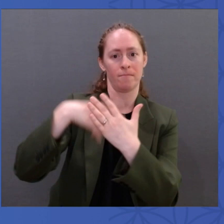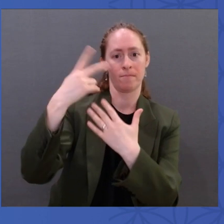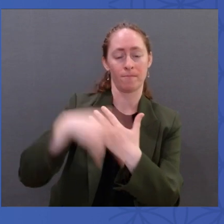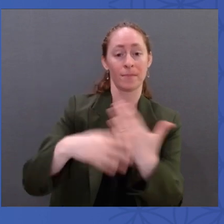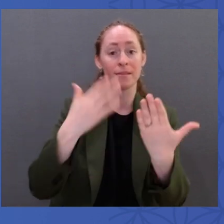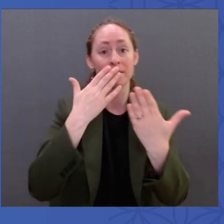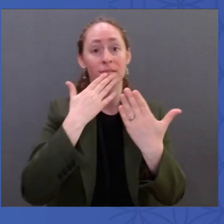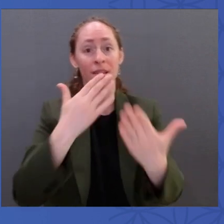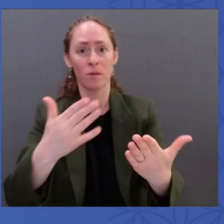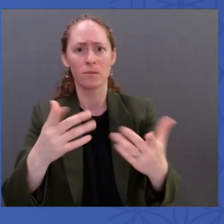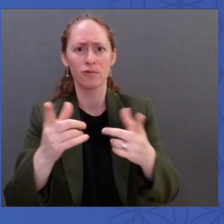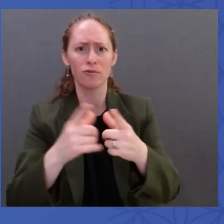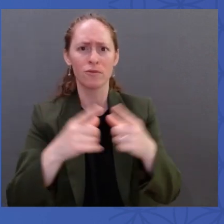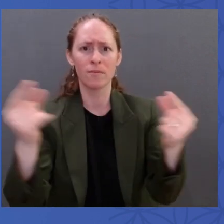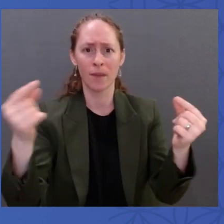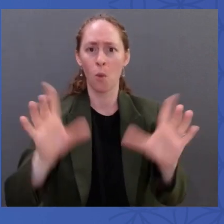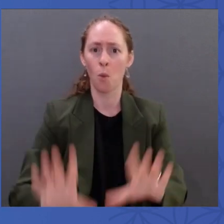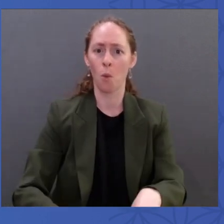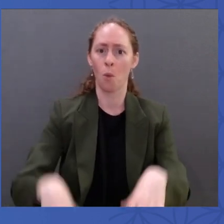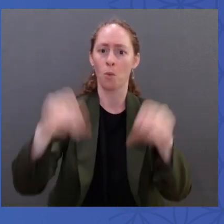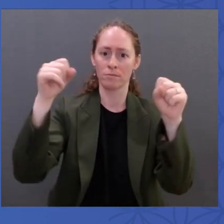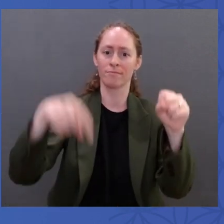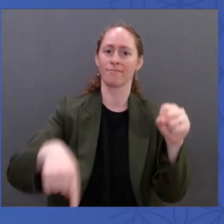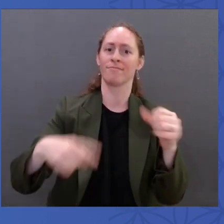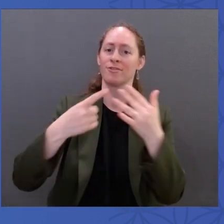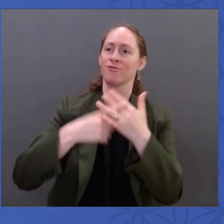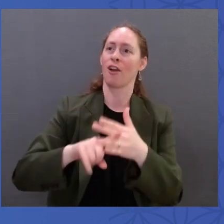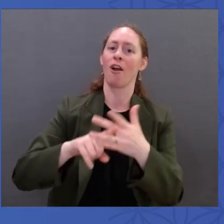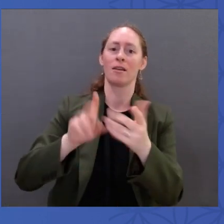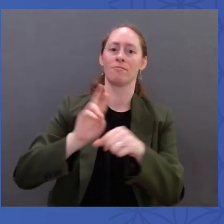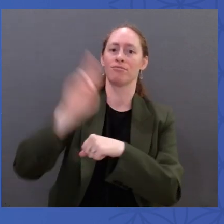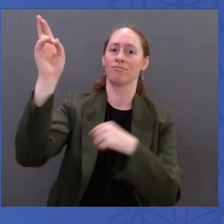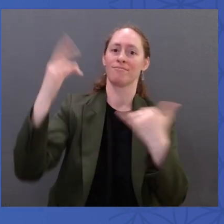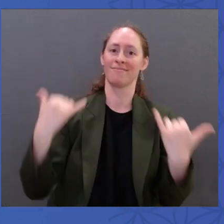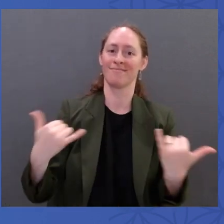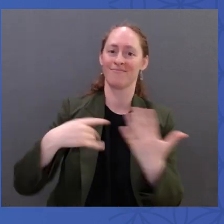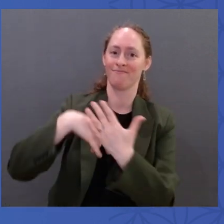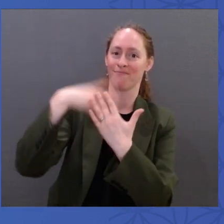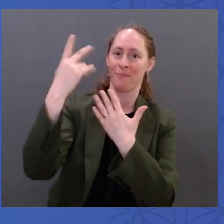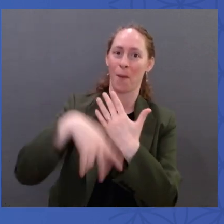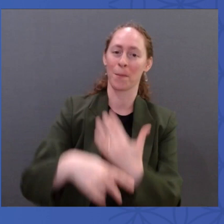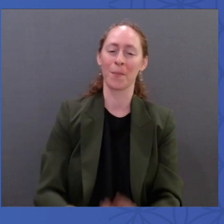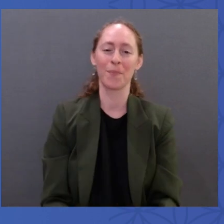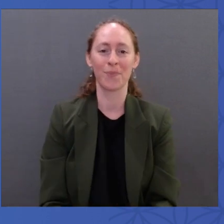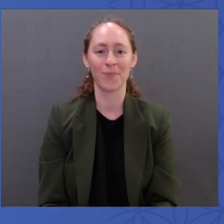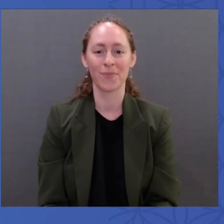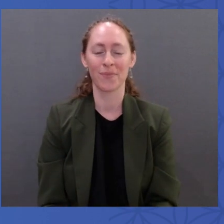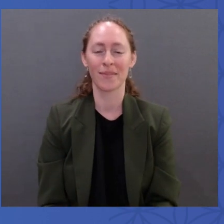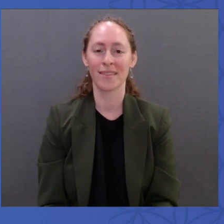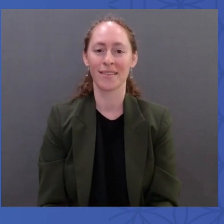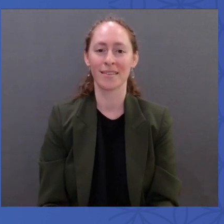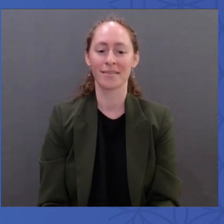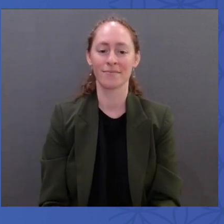Thank you. Secretary Blinken: Thank you, Mr. Secretary. And finally we turn to Australia. I know that Prime Minister Albanese